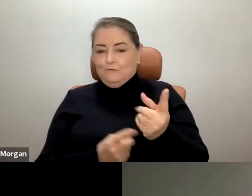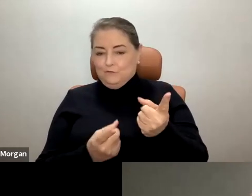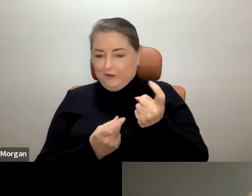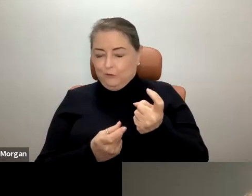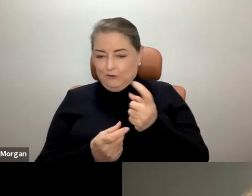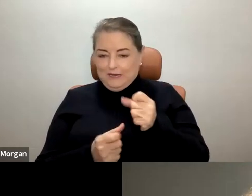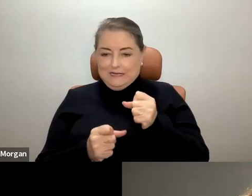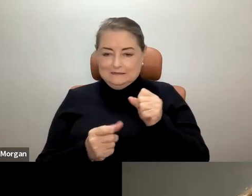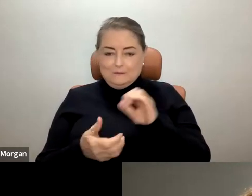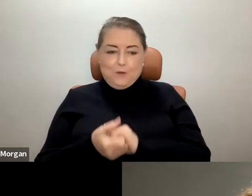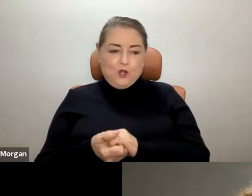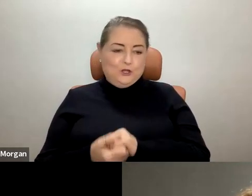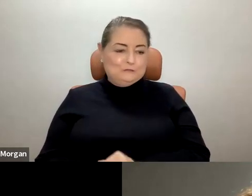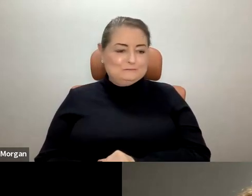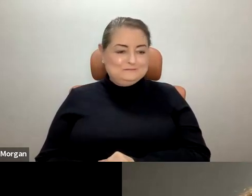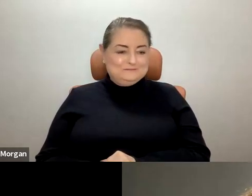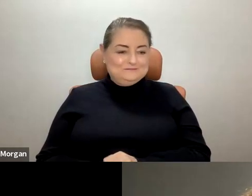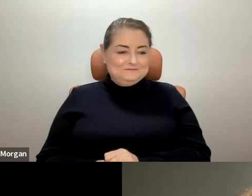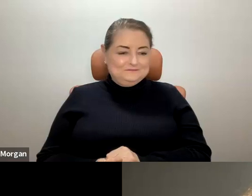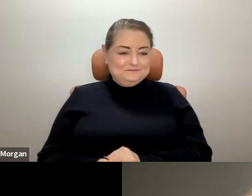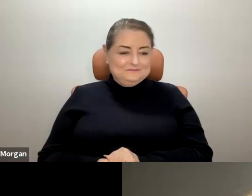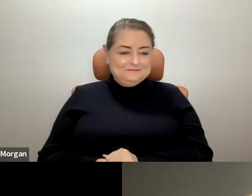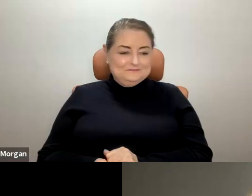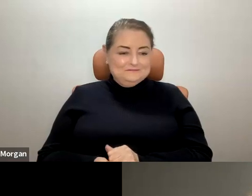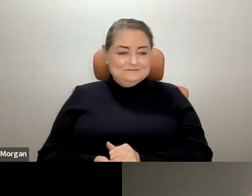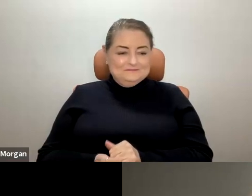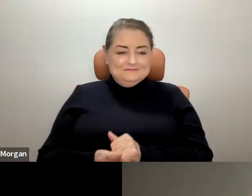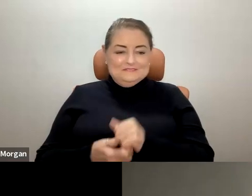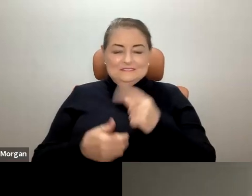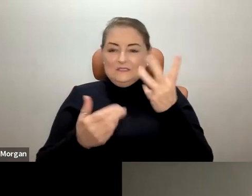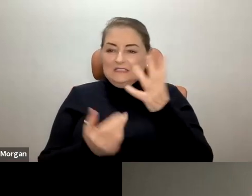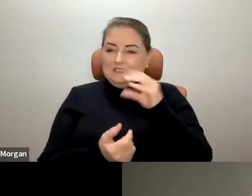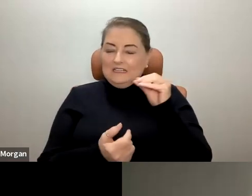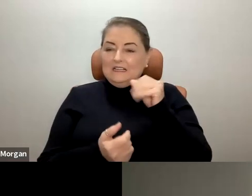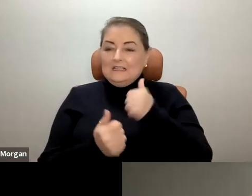[Clare Wilson] Sure, sure. I mean, if for anybody who wasn't quite aware,